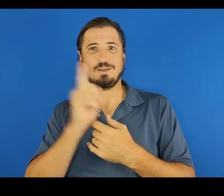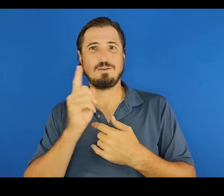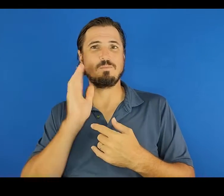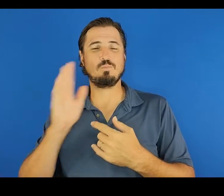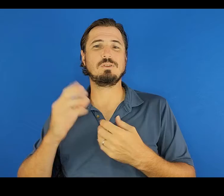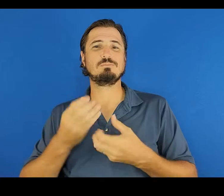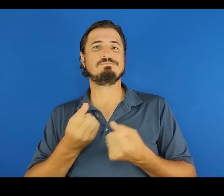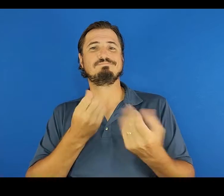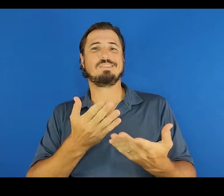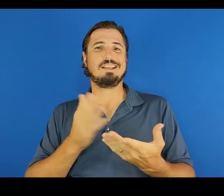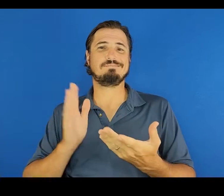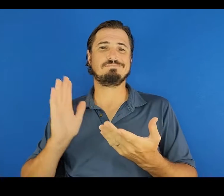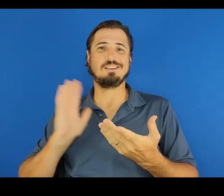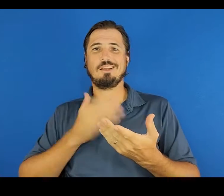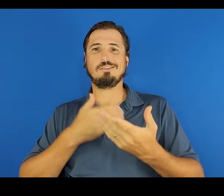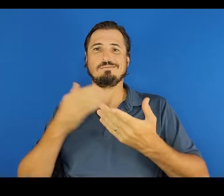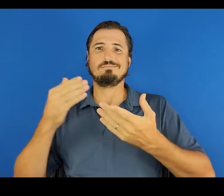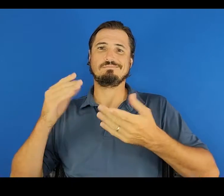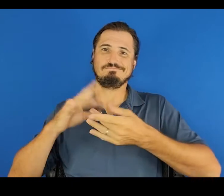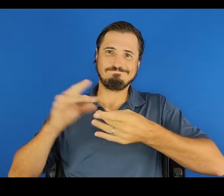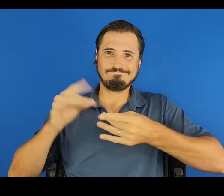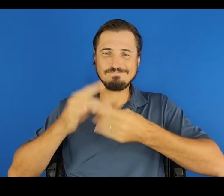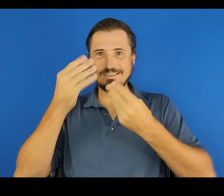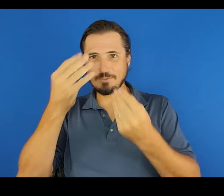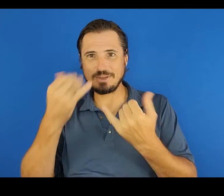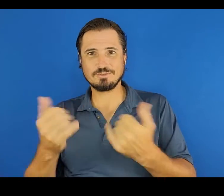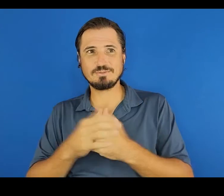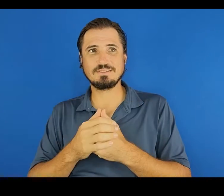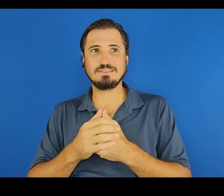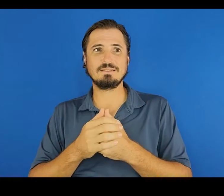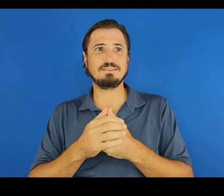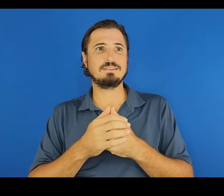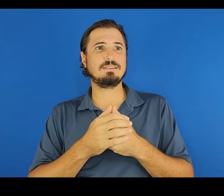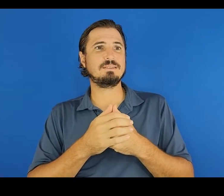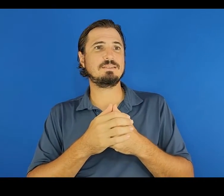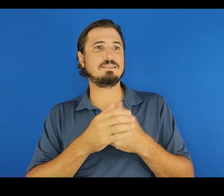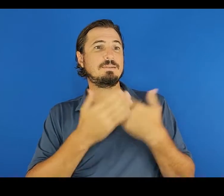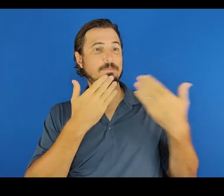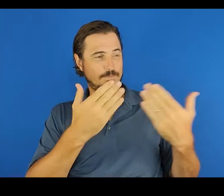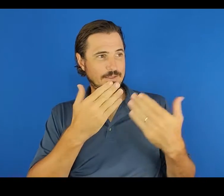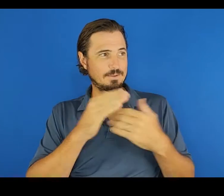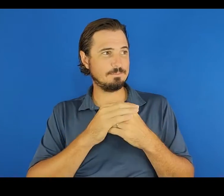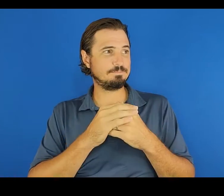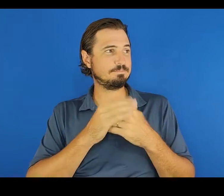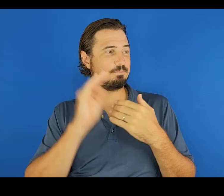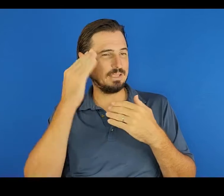With that being said, Sol, take it away. Thank you, Mayor. It has been an honor and a privilege